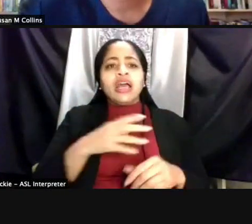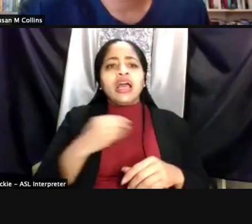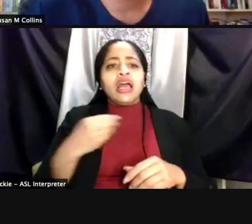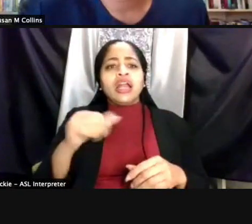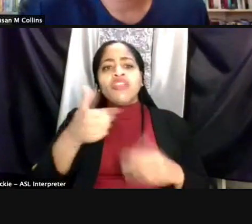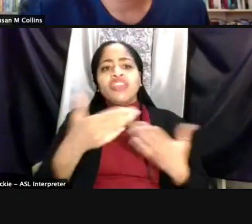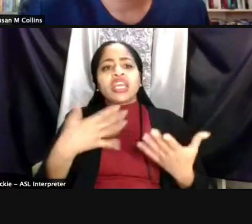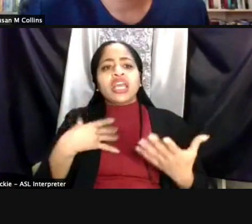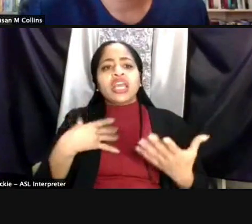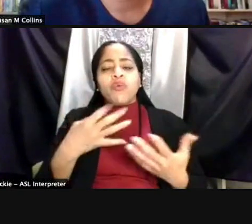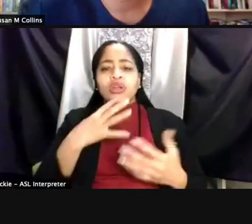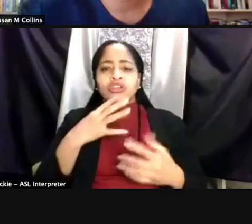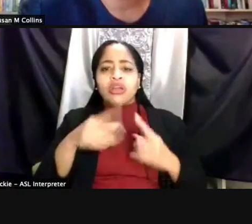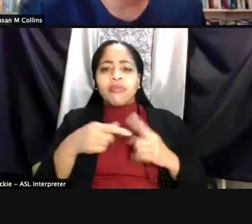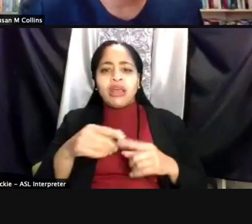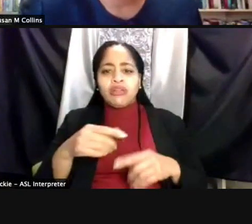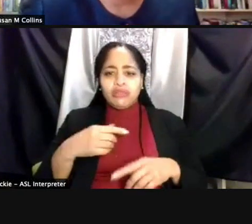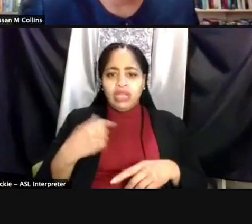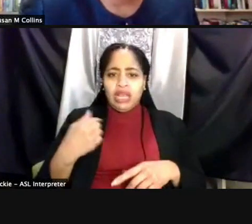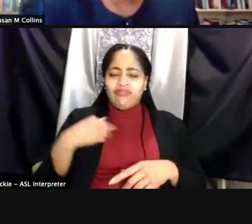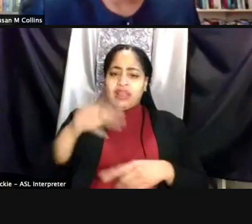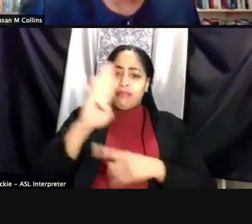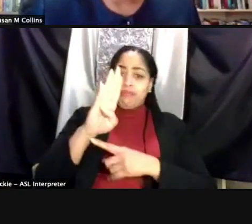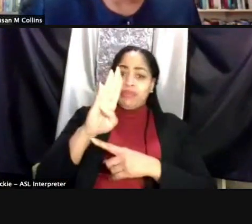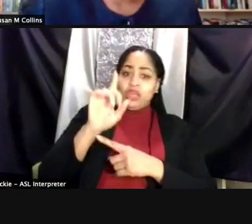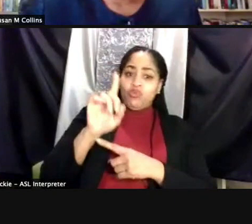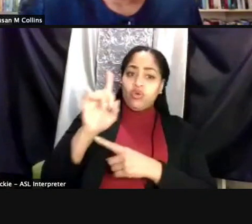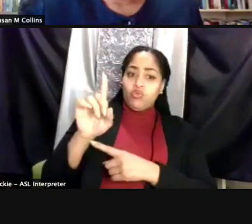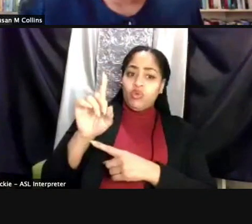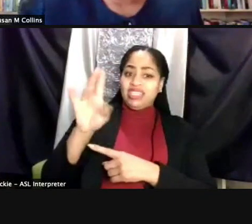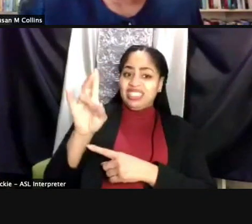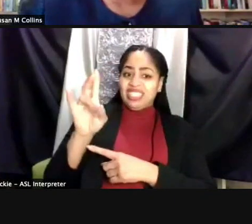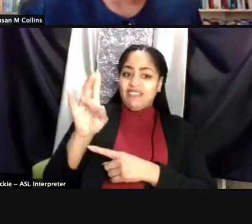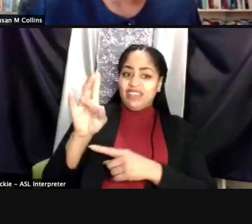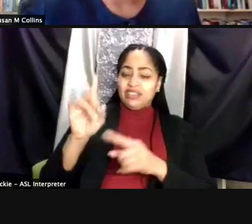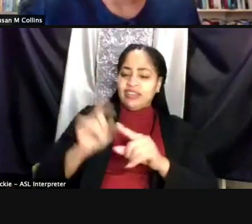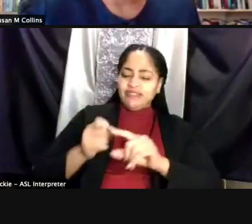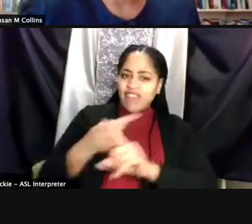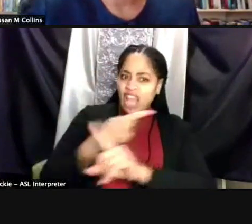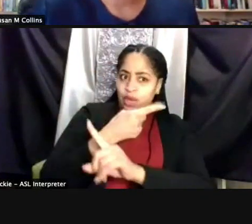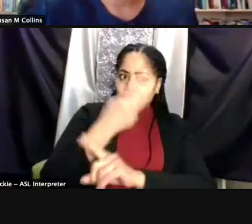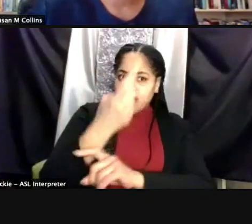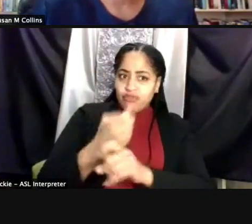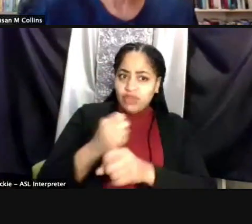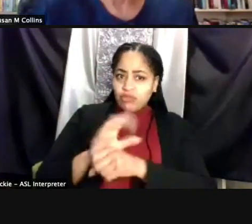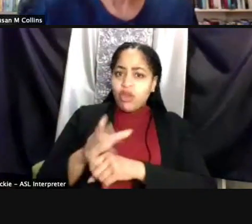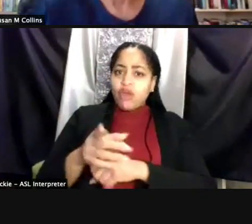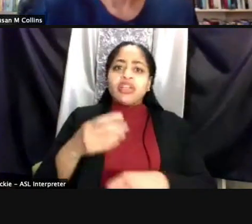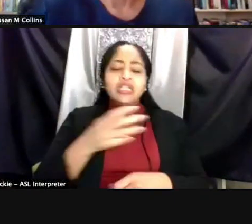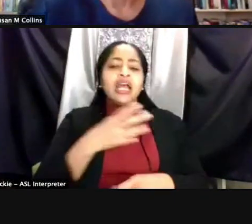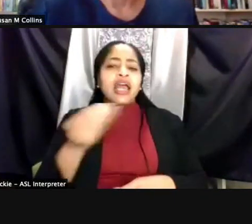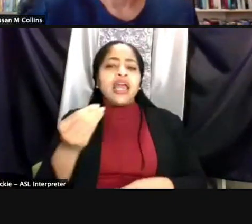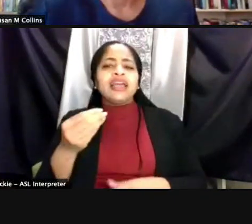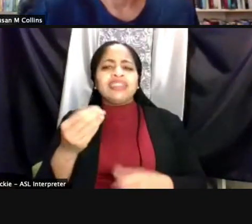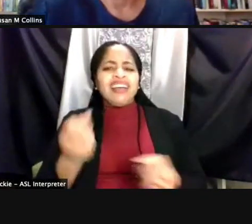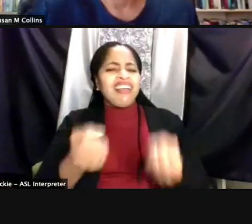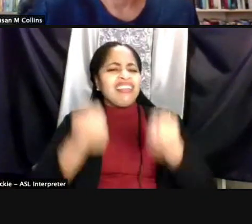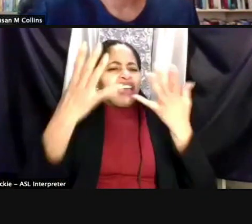is the emergence of this B117 variant. People have heard about this like the UK variant, and there's a lot of unknowns about this.